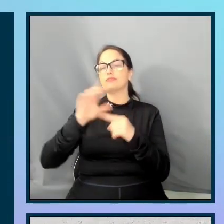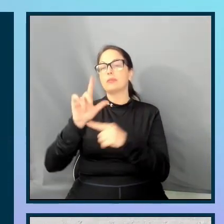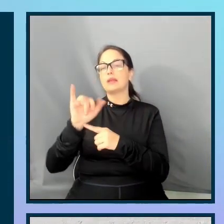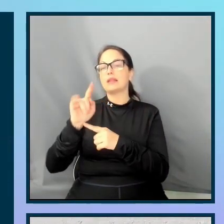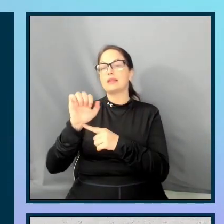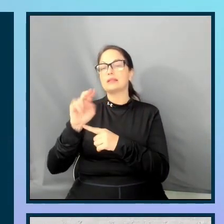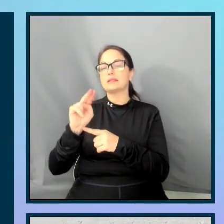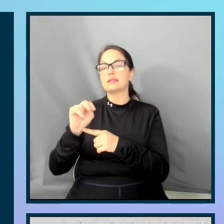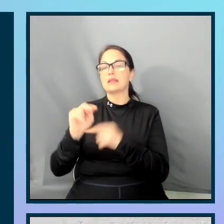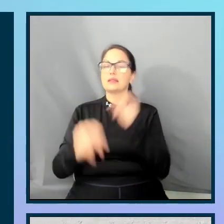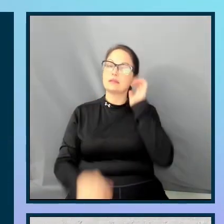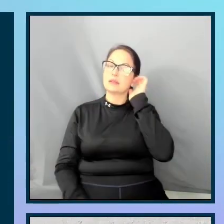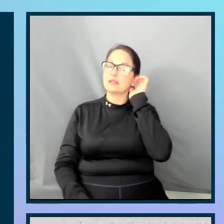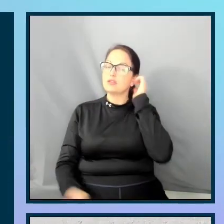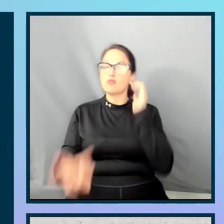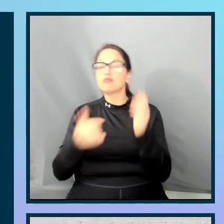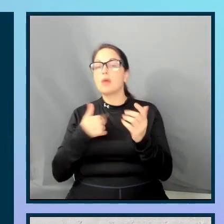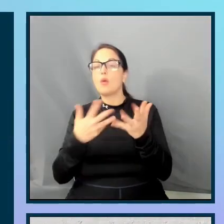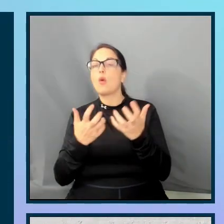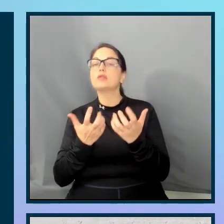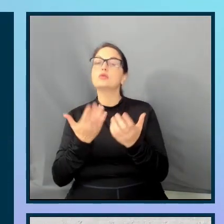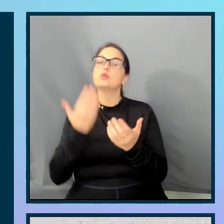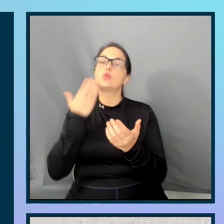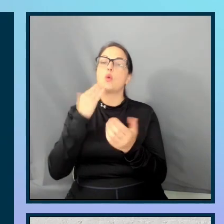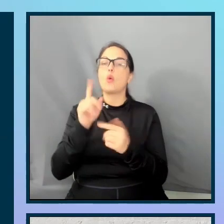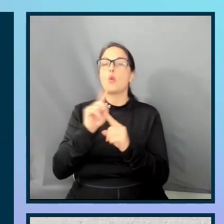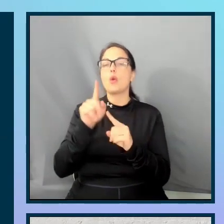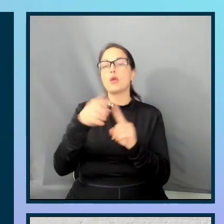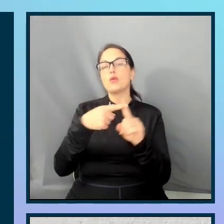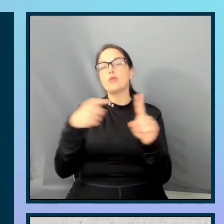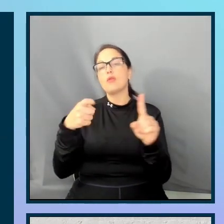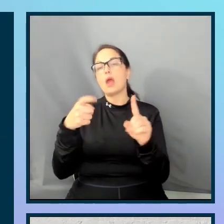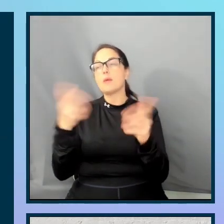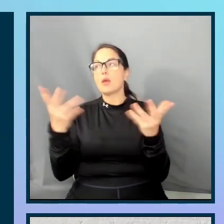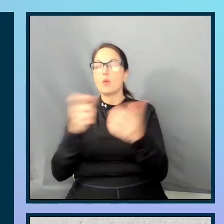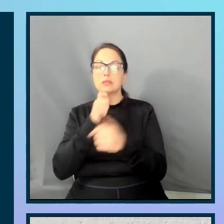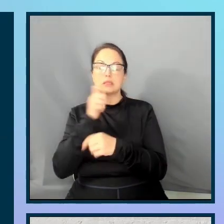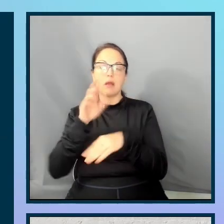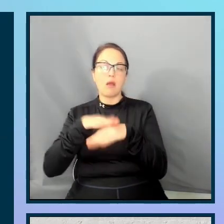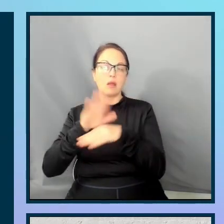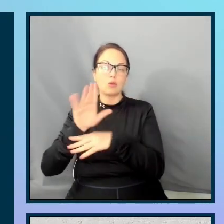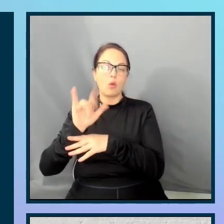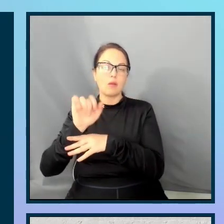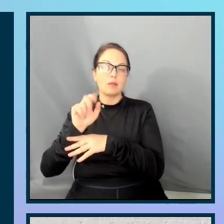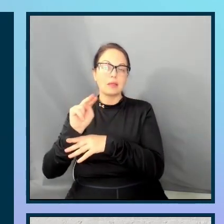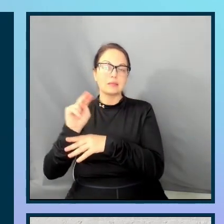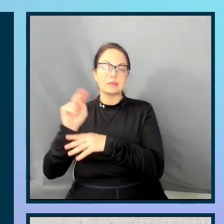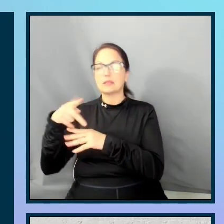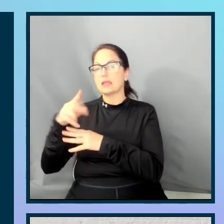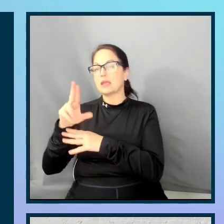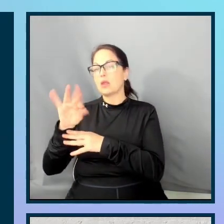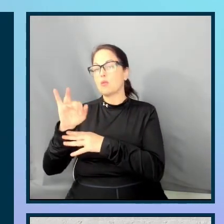where you are from, and what's not on your LinkedIn profile. And if you don't have a LinkedIn profile,